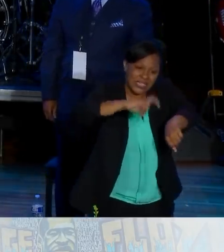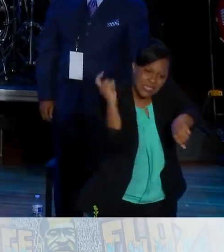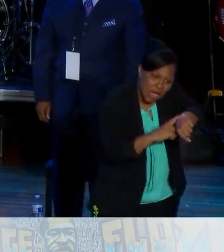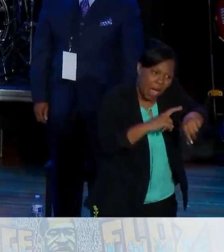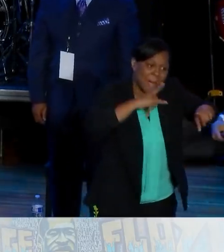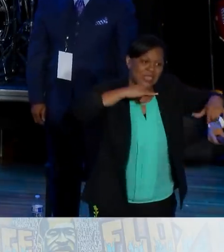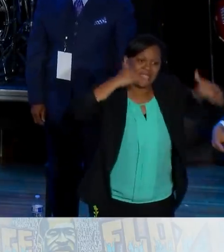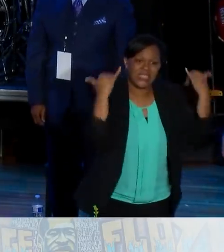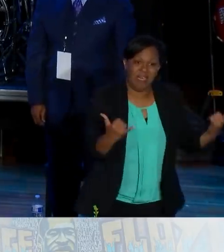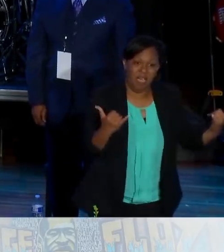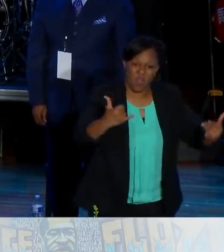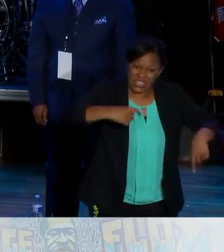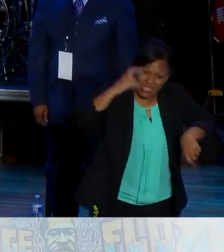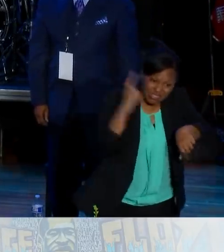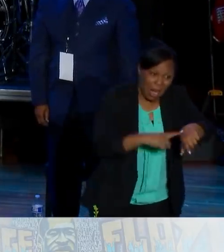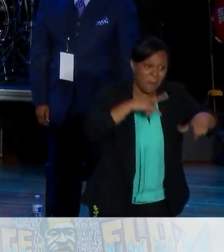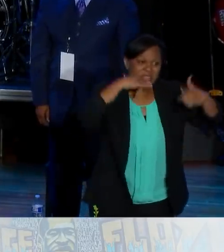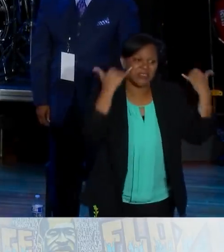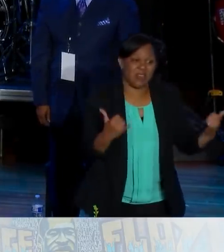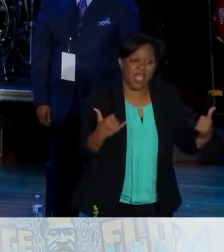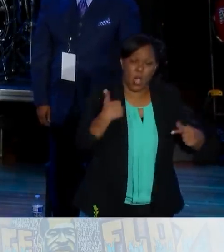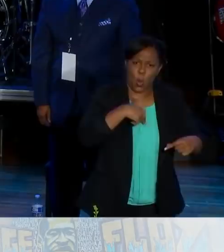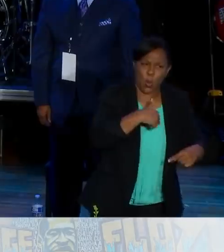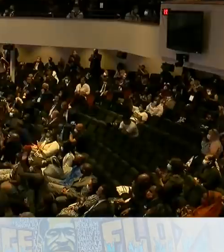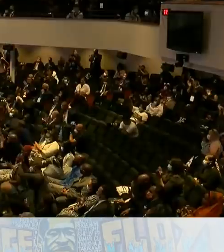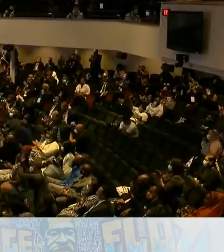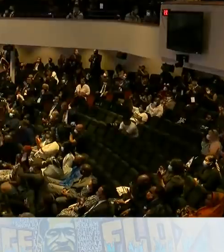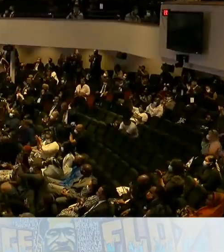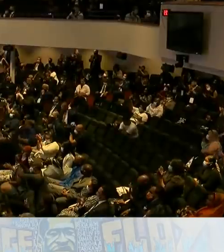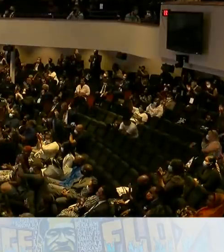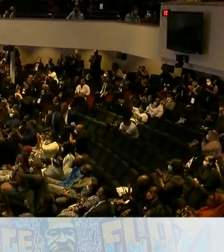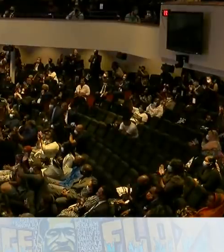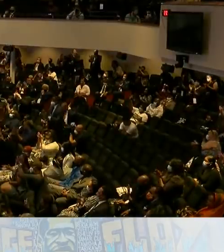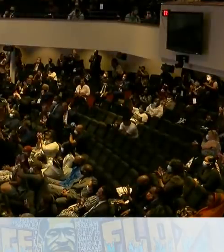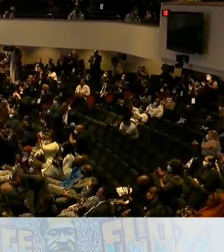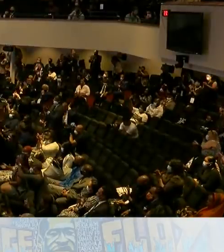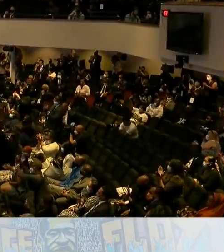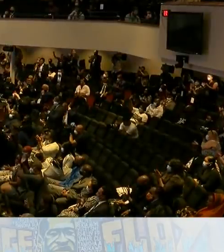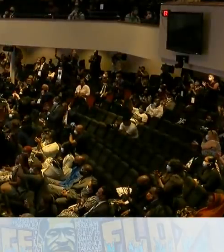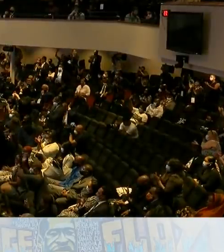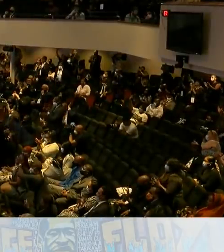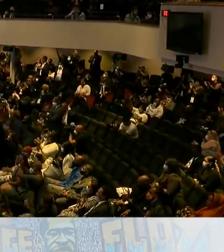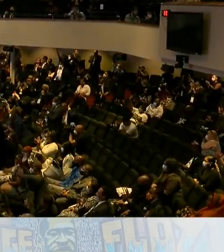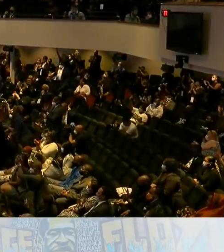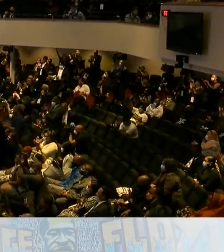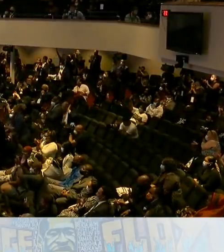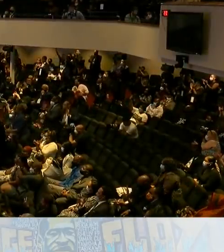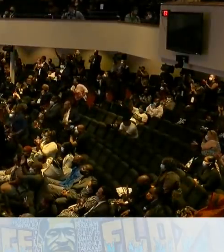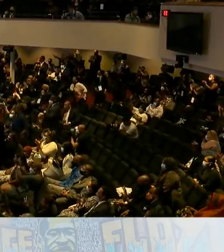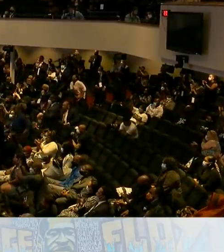ACCOUNTABLE. TIME IS OUT FOR YOU MAKING EXCUSES. TIME IS OUT FOR YOU TRYING TO